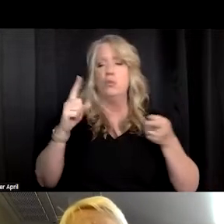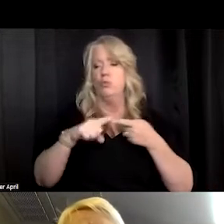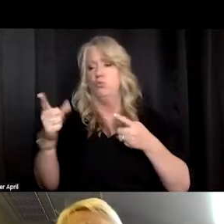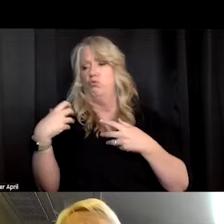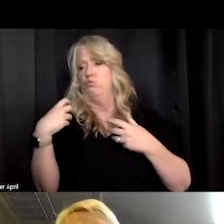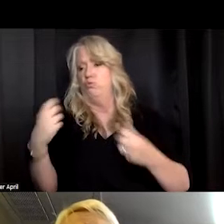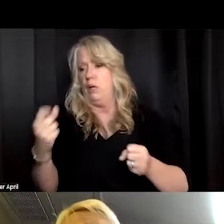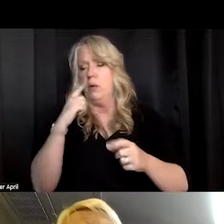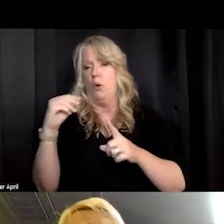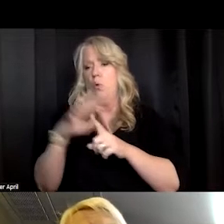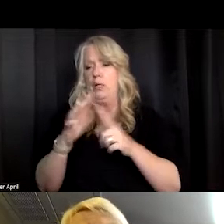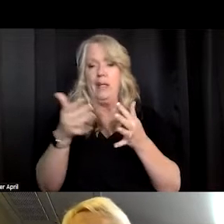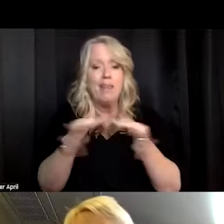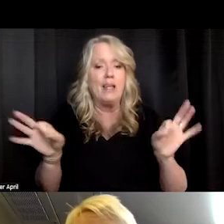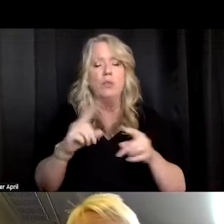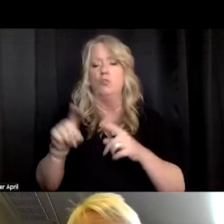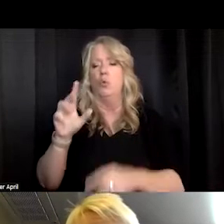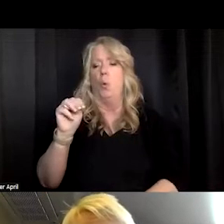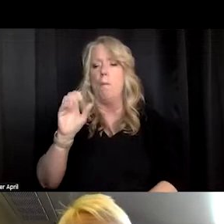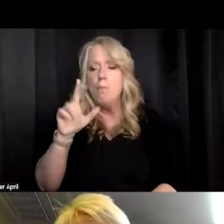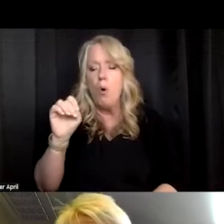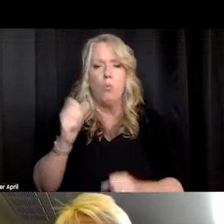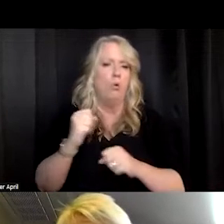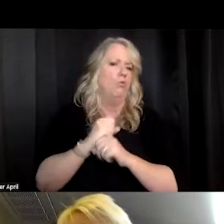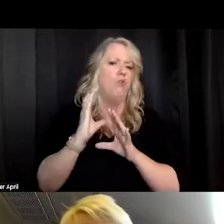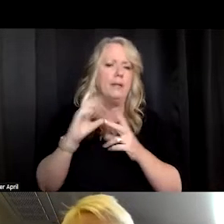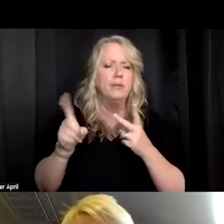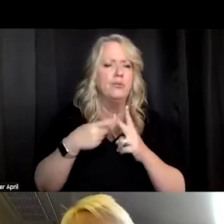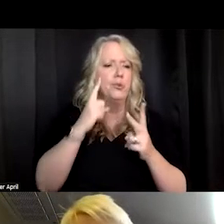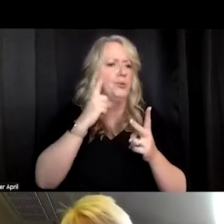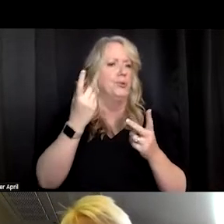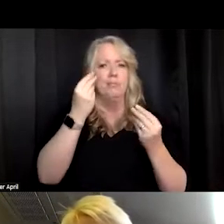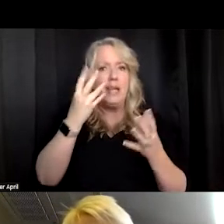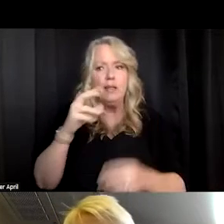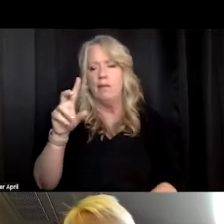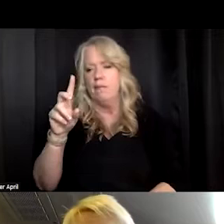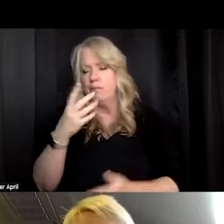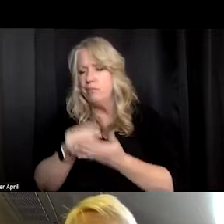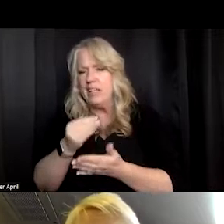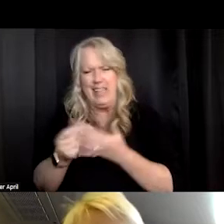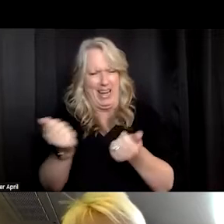IS ANYTHING FROM HIRING TO , RECOVERY ORIENTED LANGUAGE, TO MOBILE CRISIS